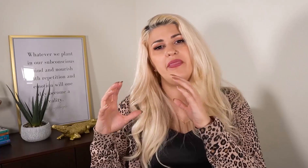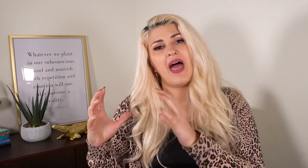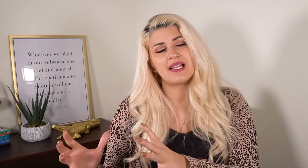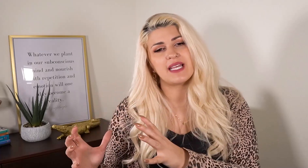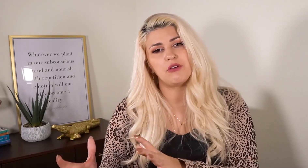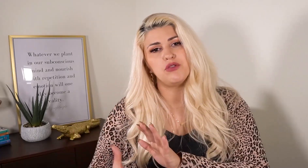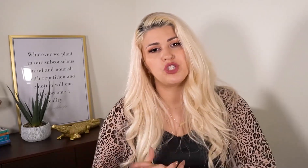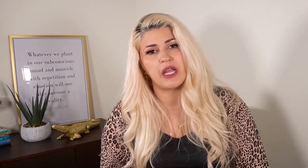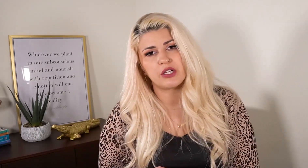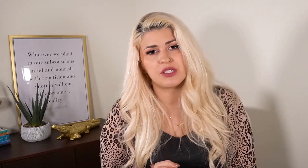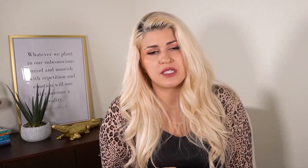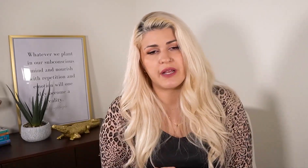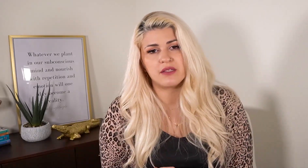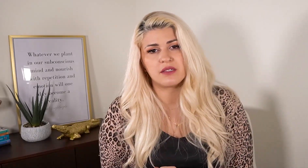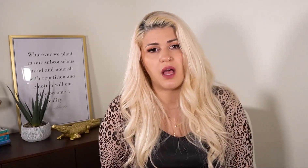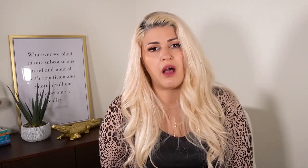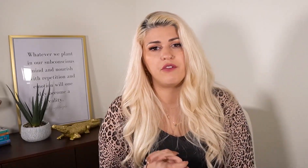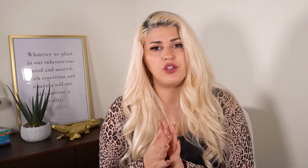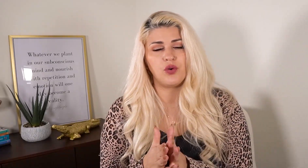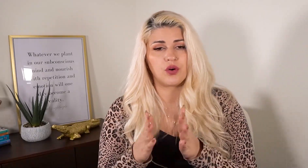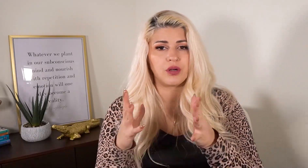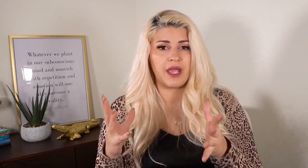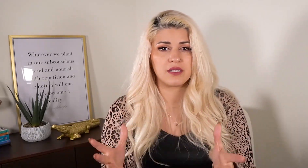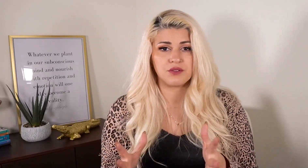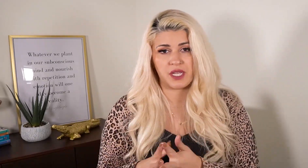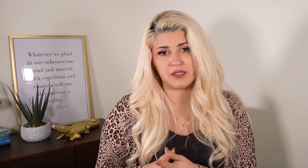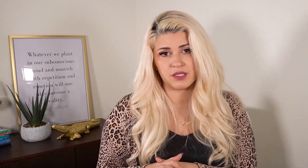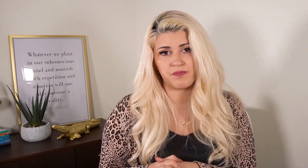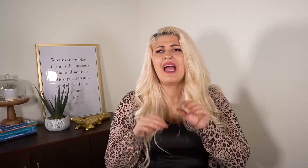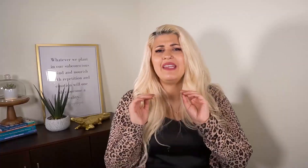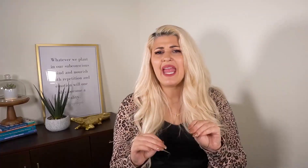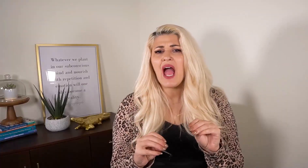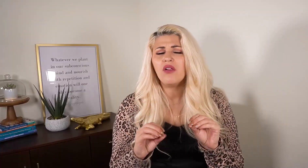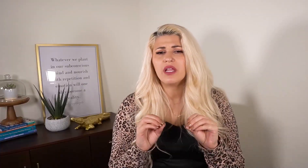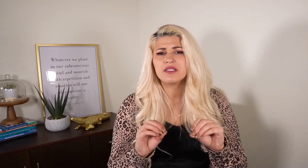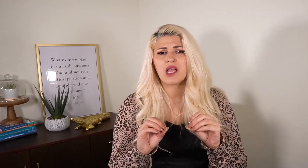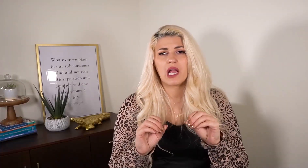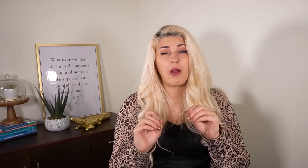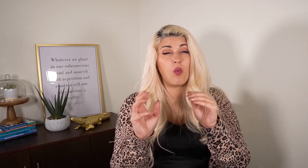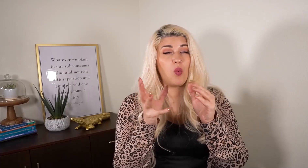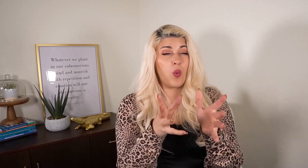and that's how you change the tense of your ASL signs. Now let's talk about